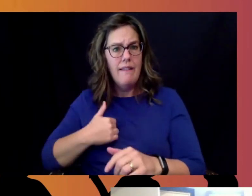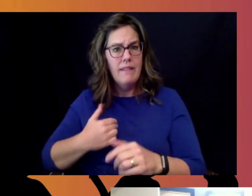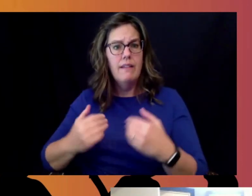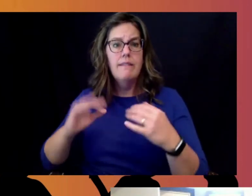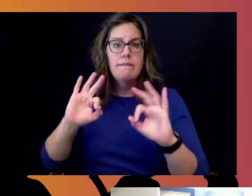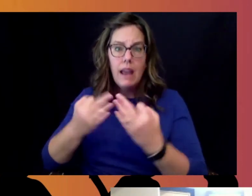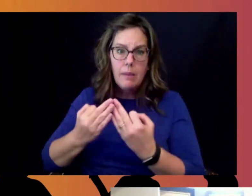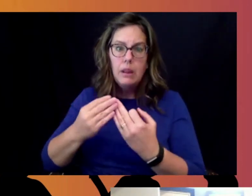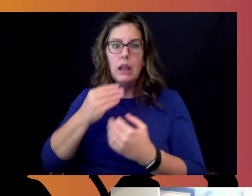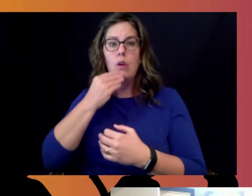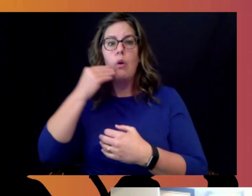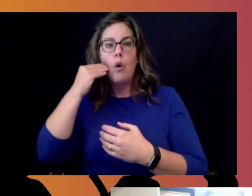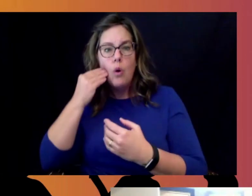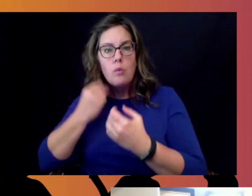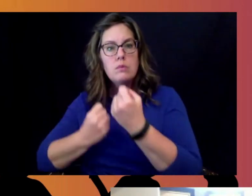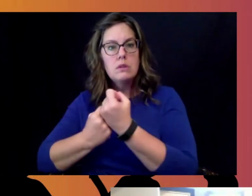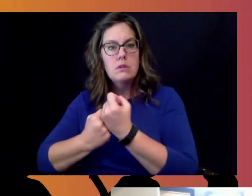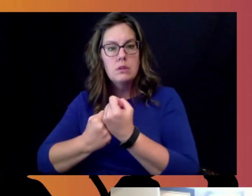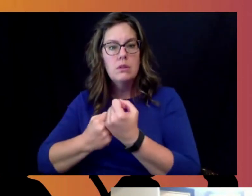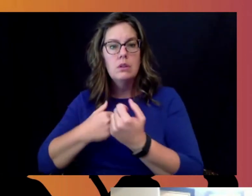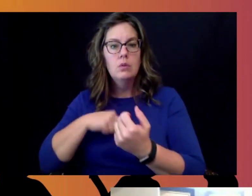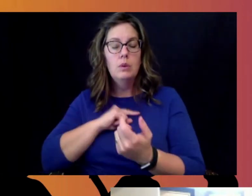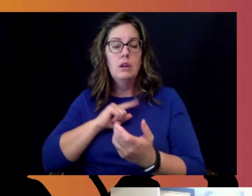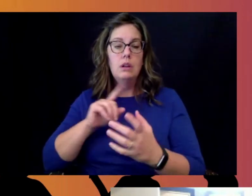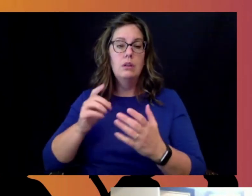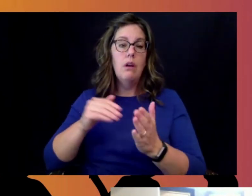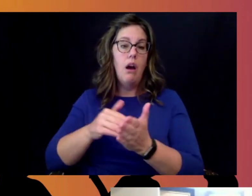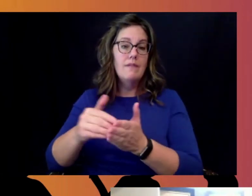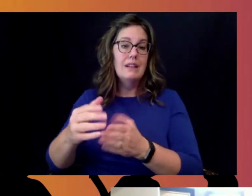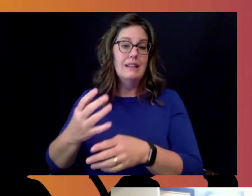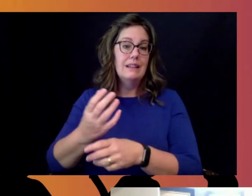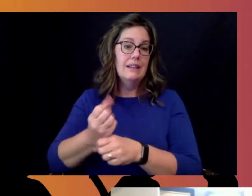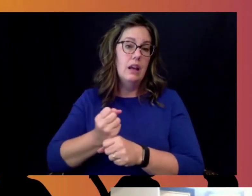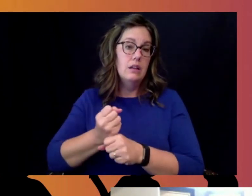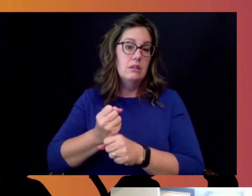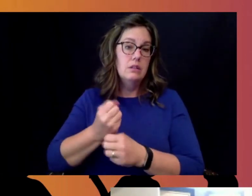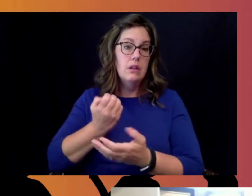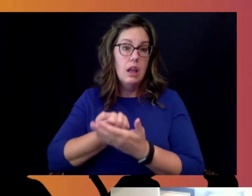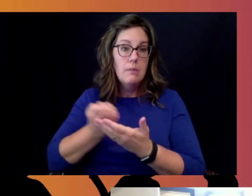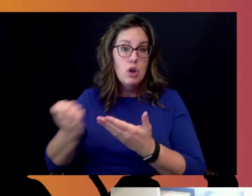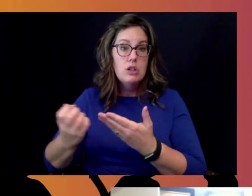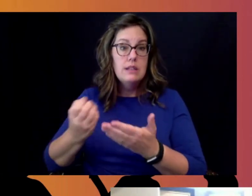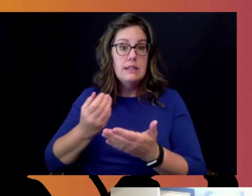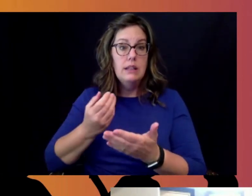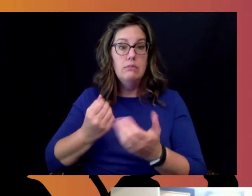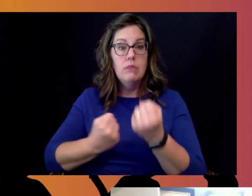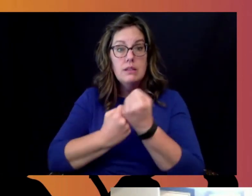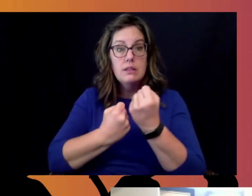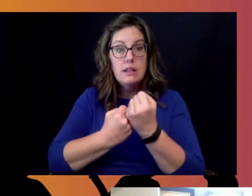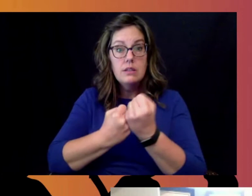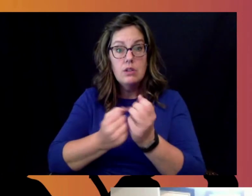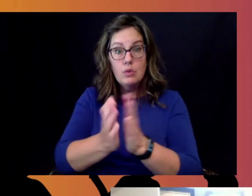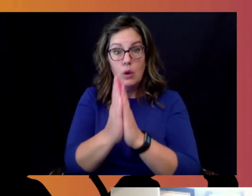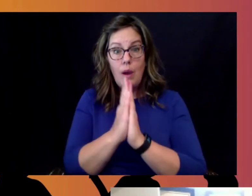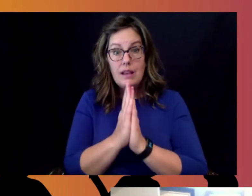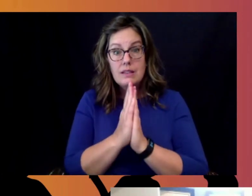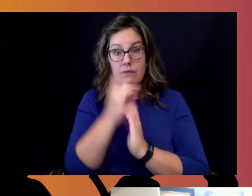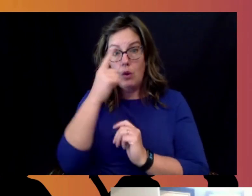we often get emergency assistance requests for folks who may be fleeing domestic violence